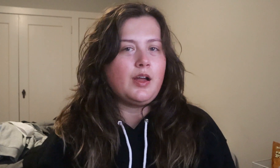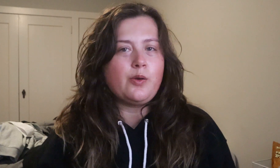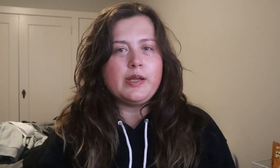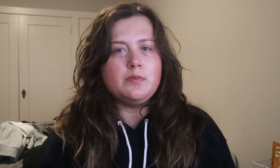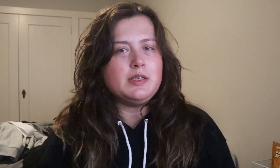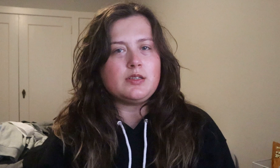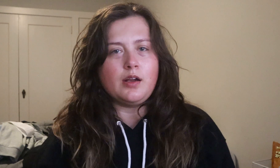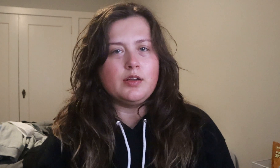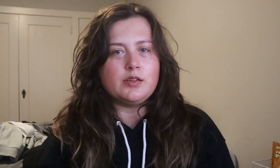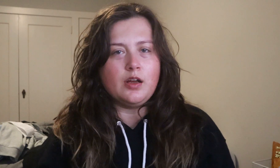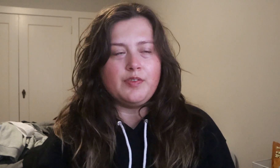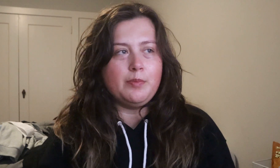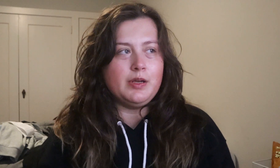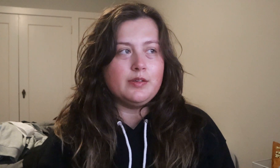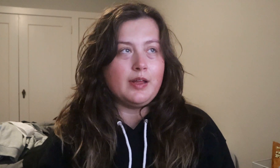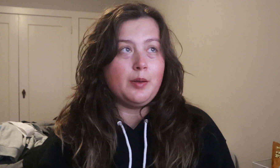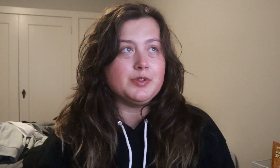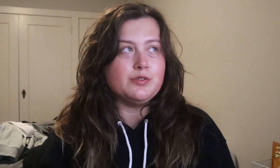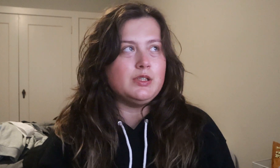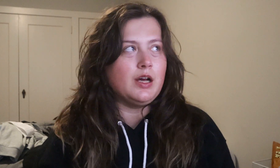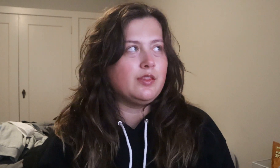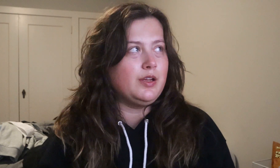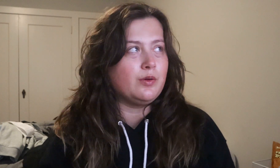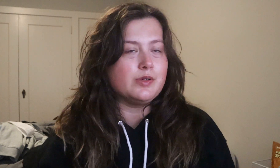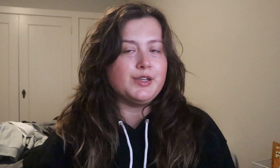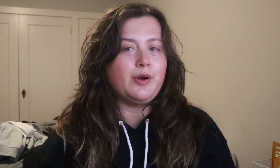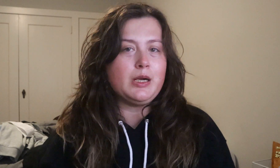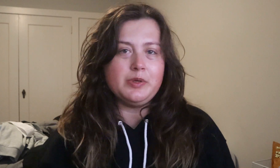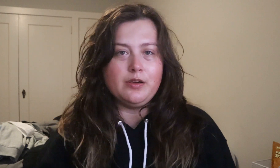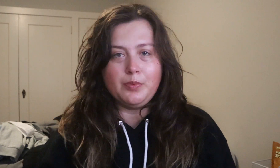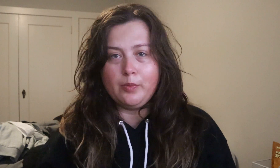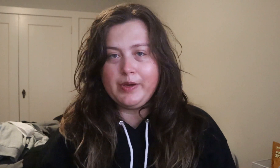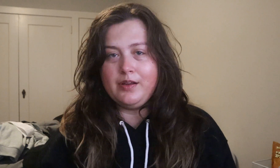Like we can be signing stuff that means absolutely nothing or is incredibly inappropriate.